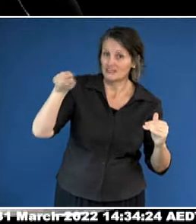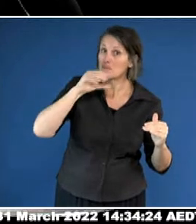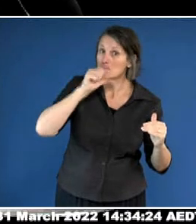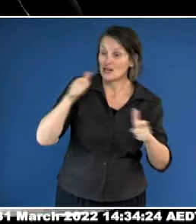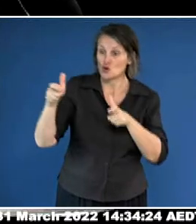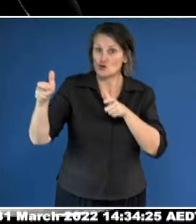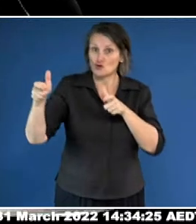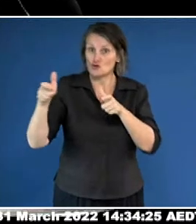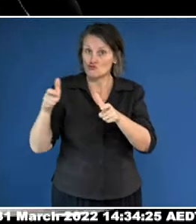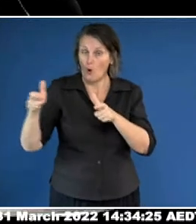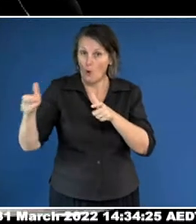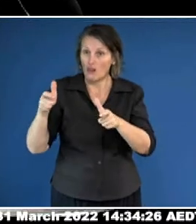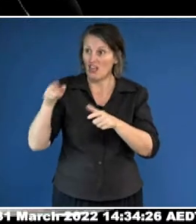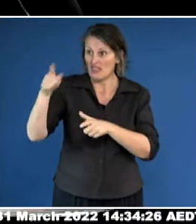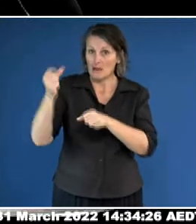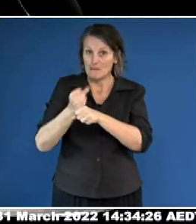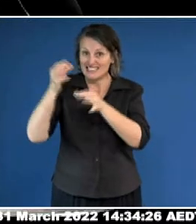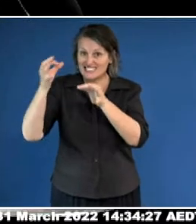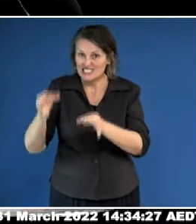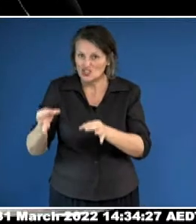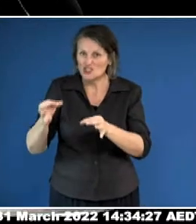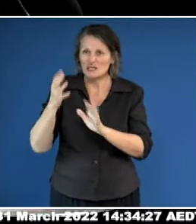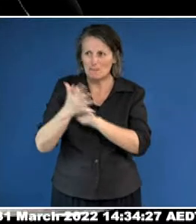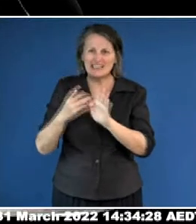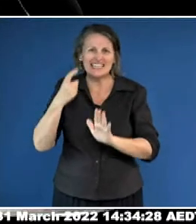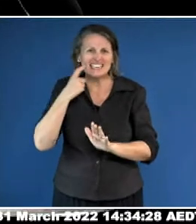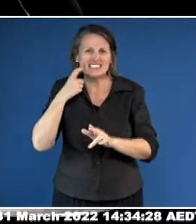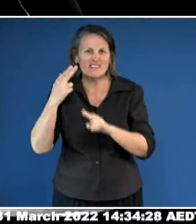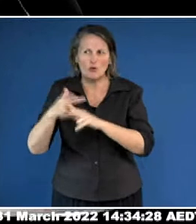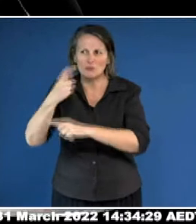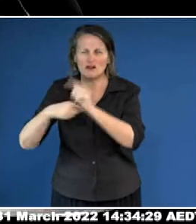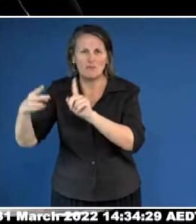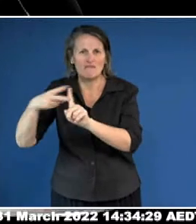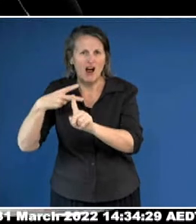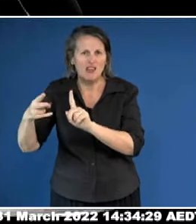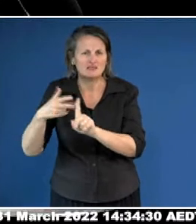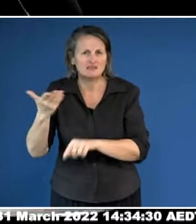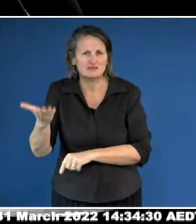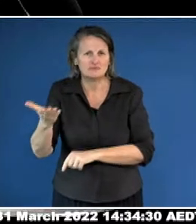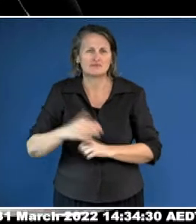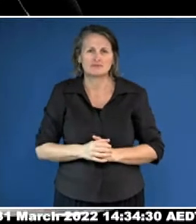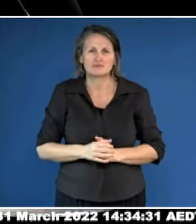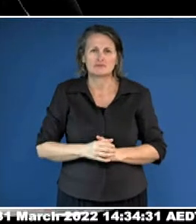women's independence in life, the rigid gender stereotypes that we see in society,